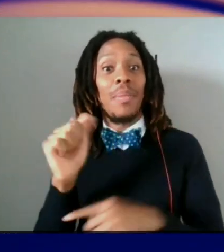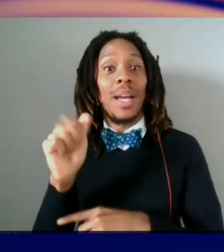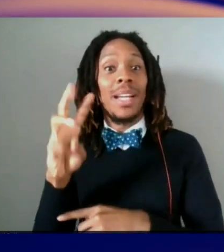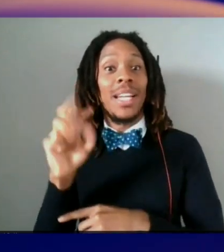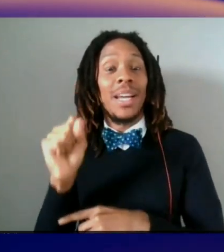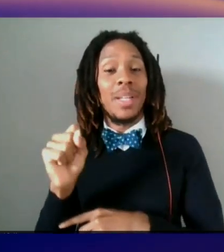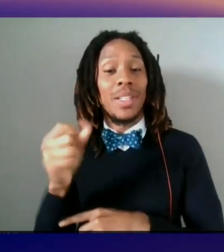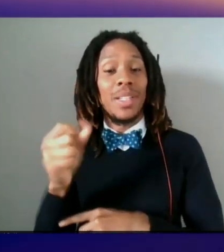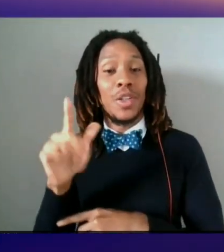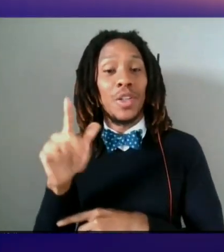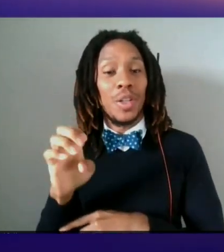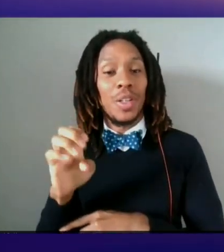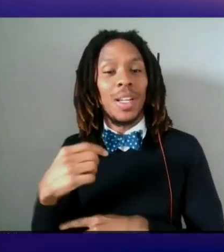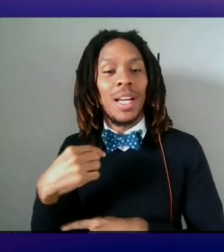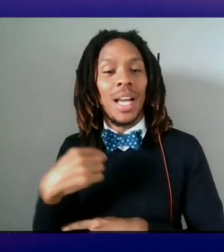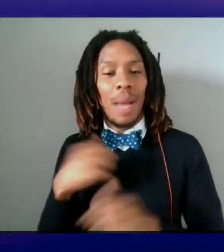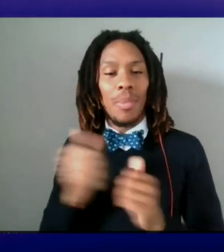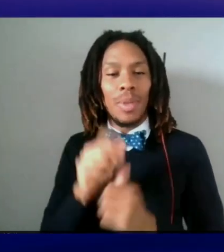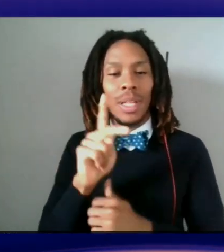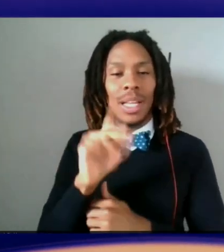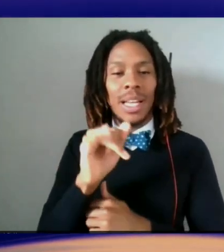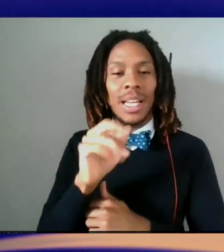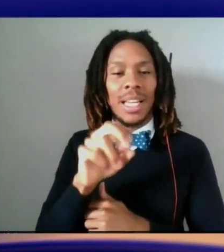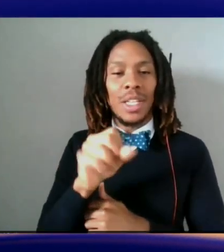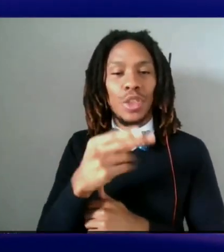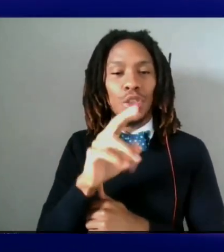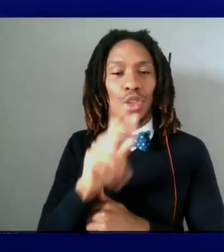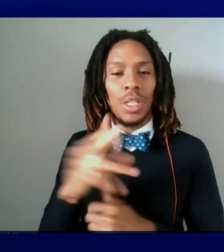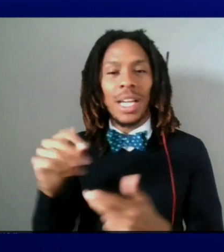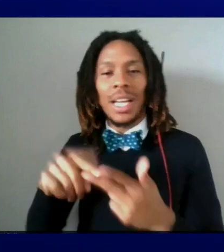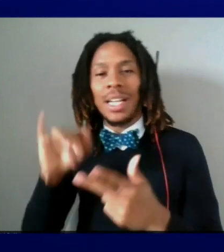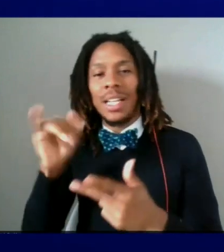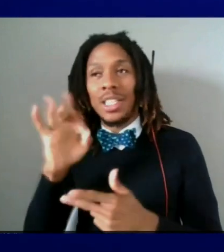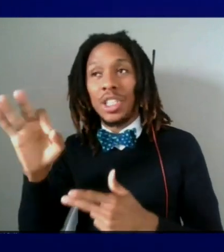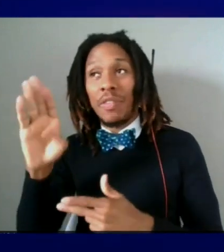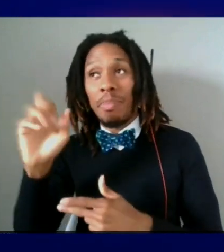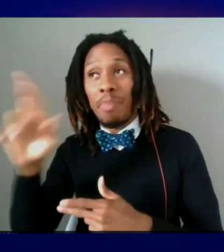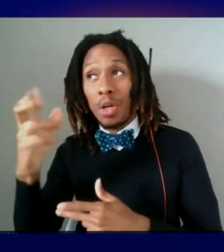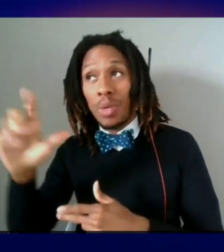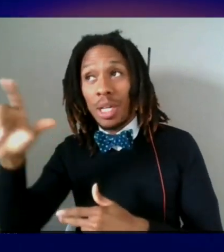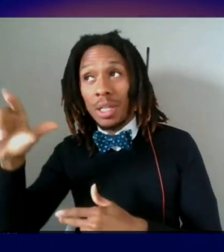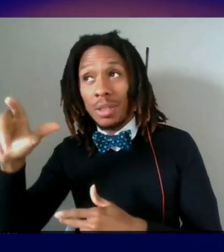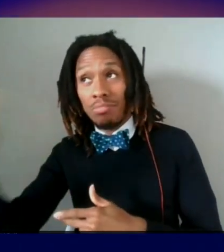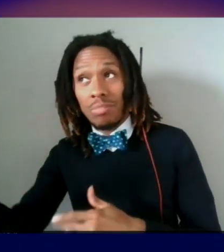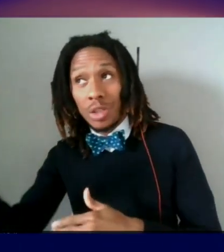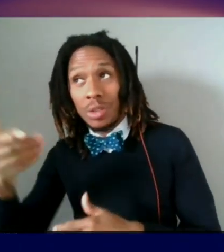I'm here with Kinshuk and Jeff. Jeff Barr, you want to introduce yourself first? Sure, great to be here.